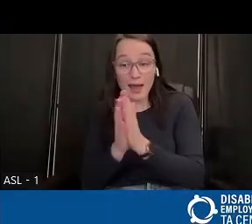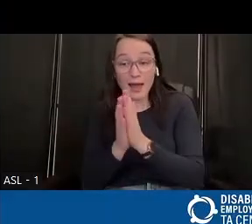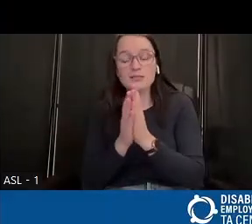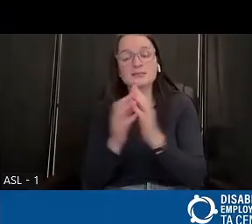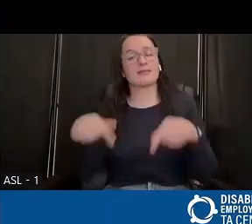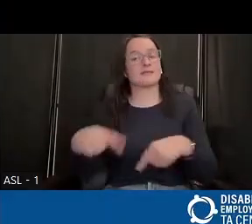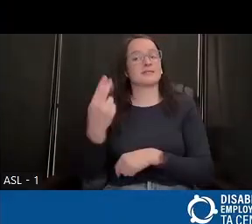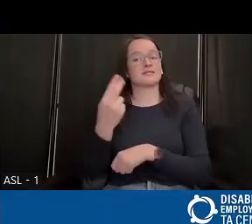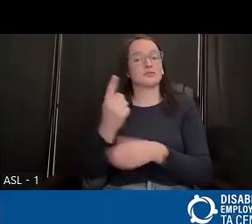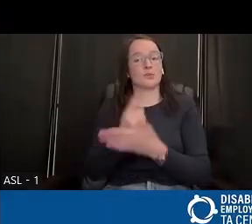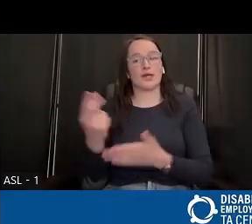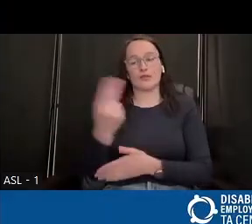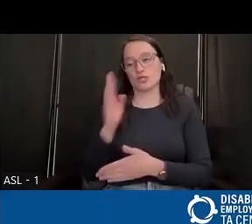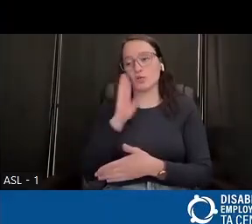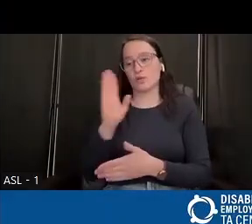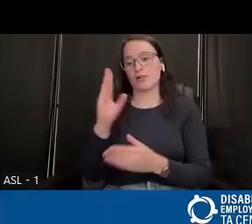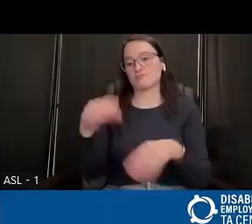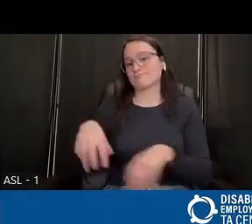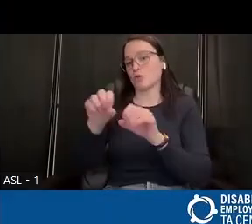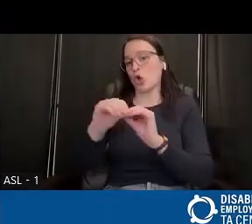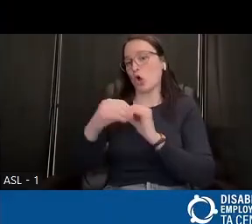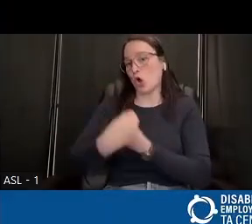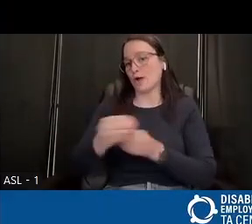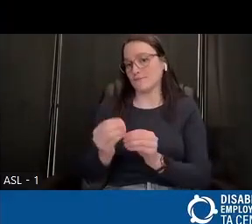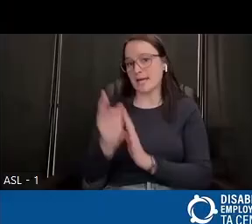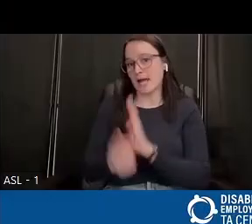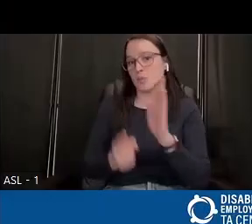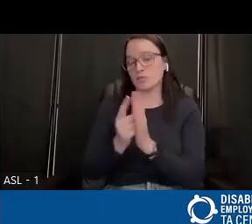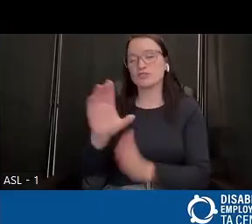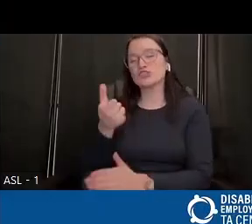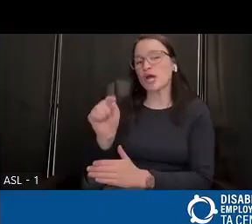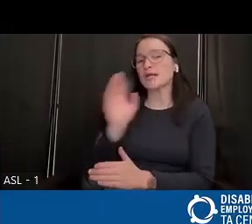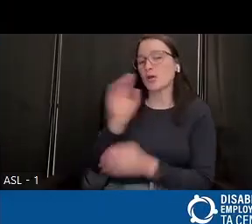share the registration link to in the chat. Um, and and invite you to come to that event if you